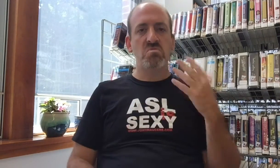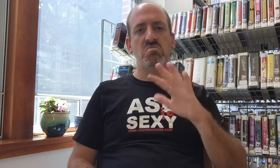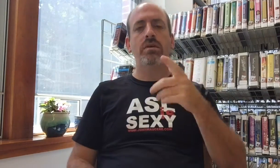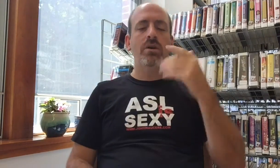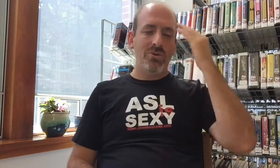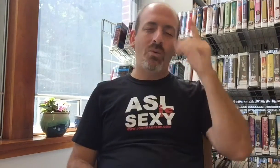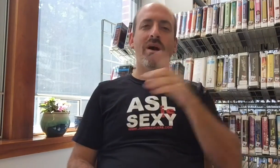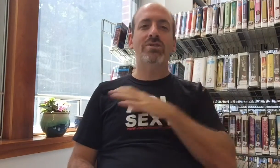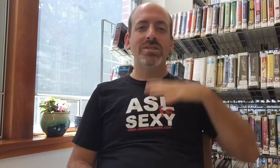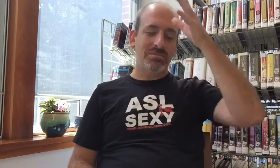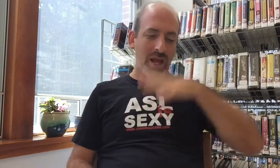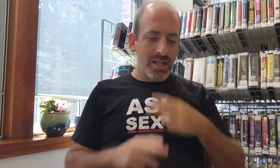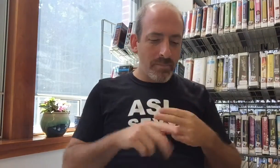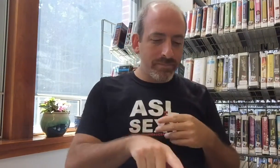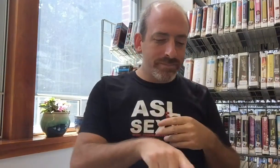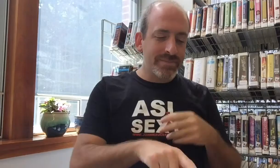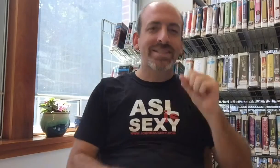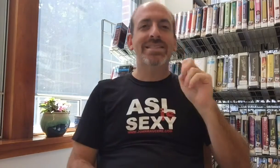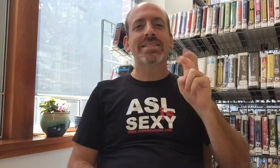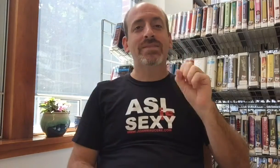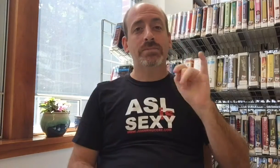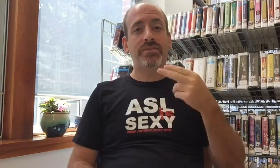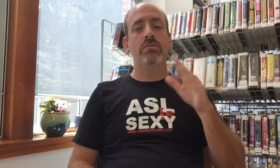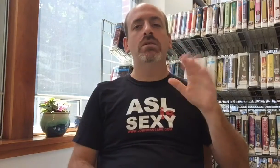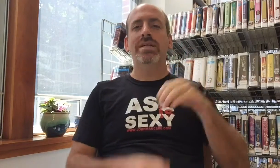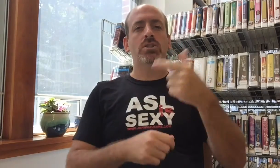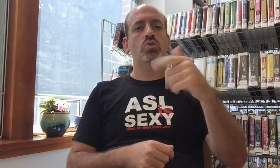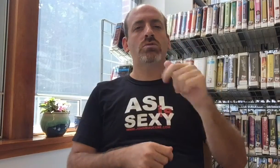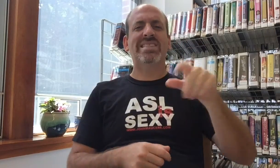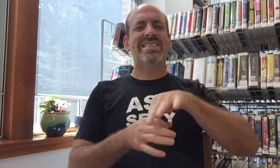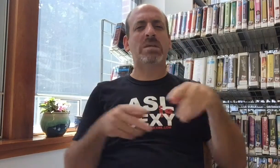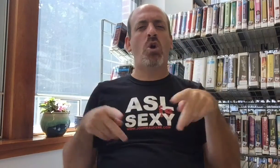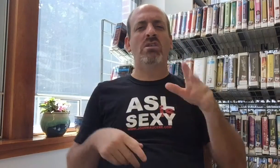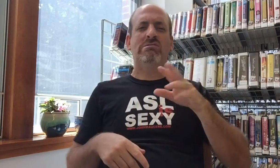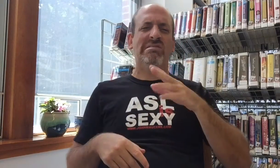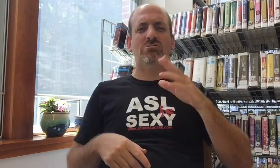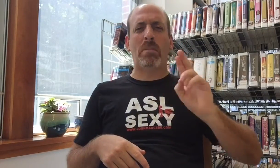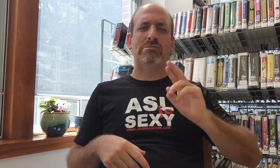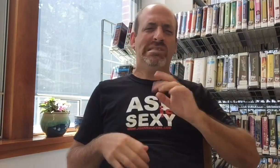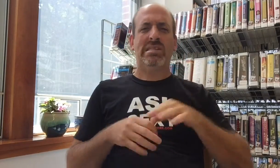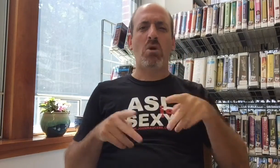Not long ago, Congressman Steve Smith, a Tea Party (Republican) Representative in Georgia